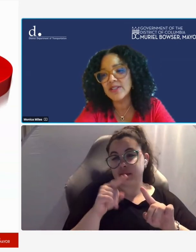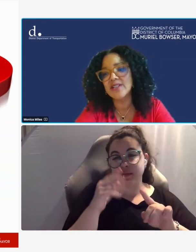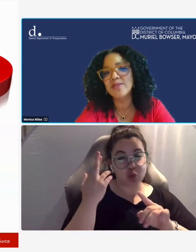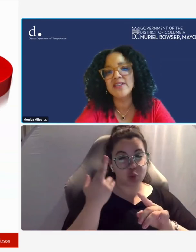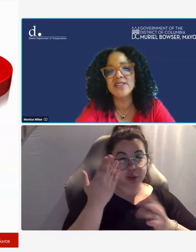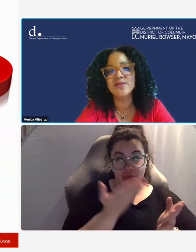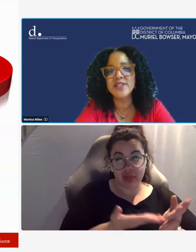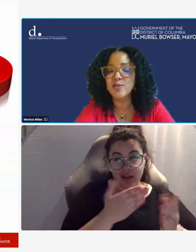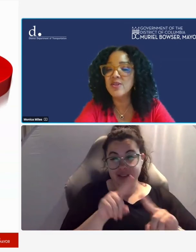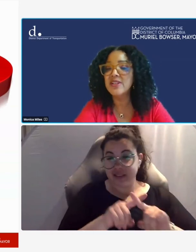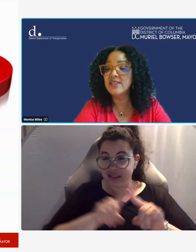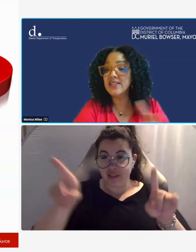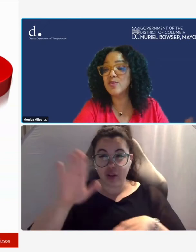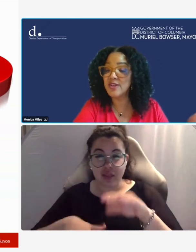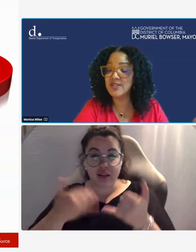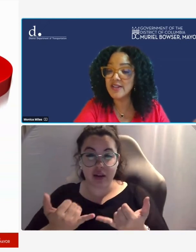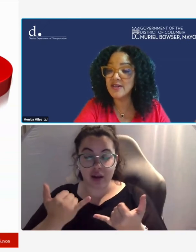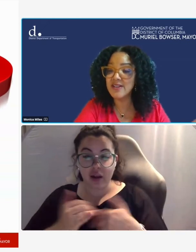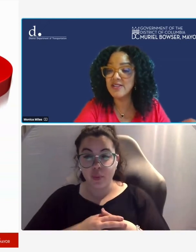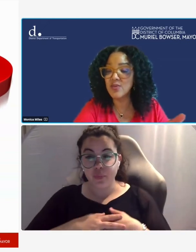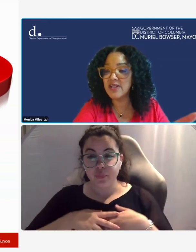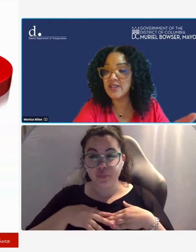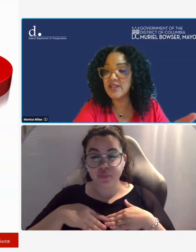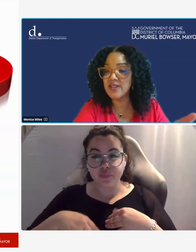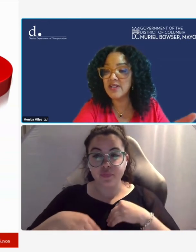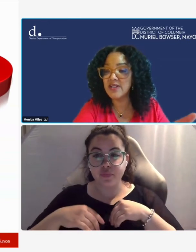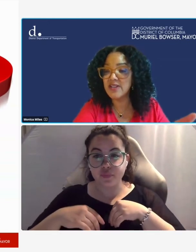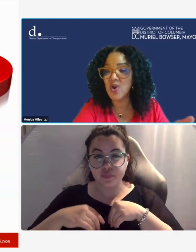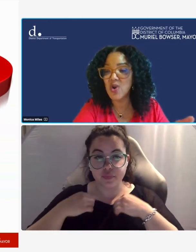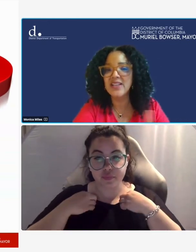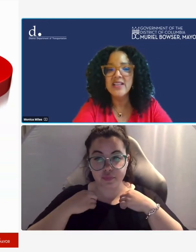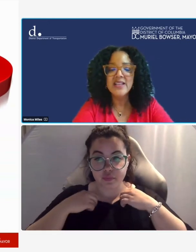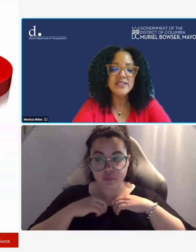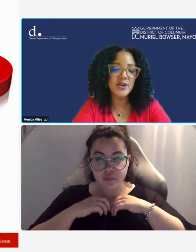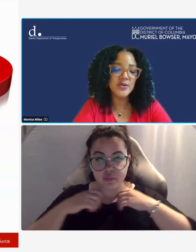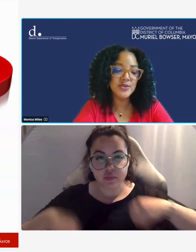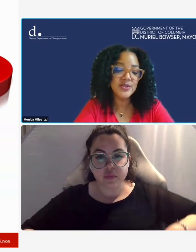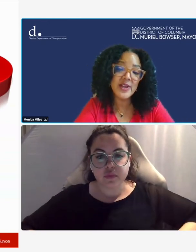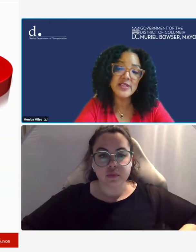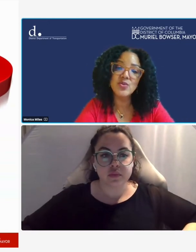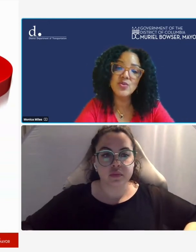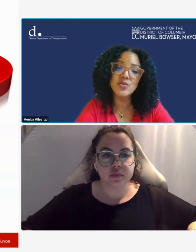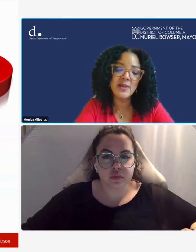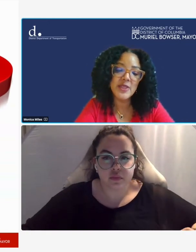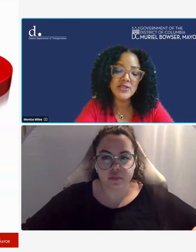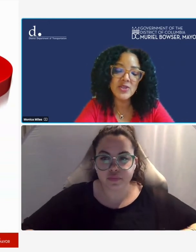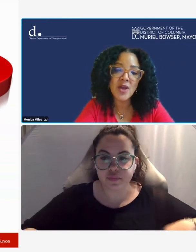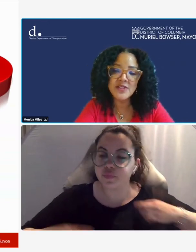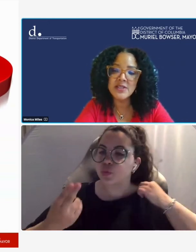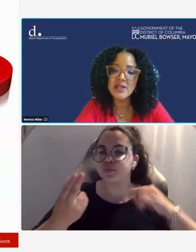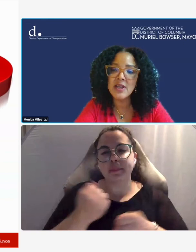to be considered reasonable several years later in 2020 21. so use the right tool um that's often um